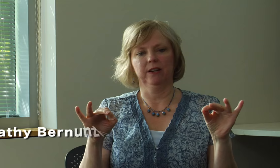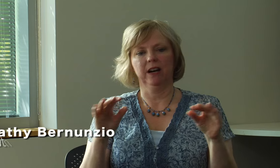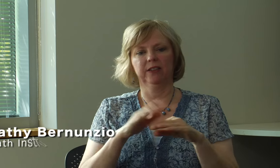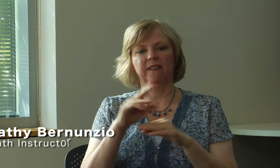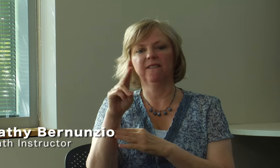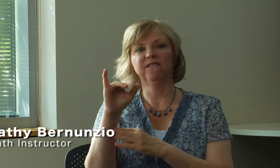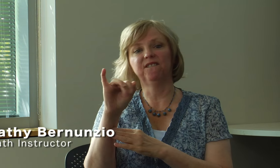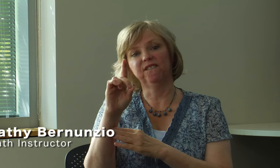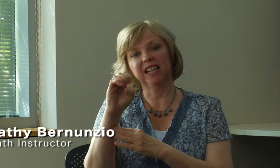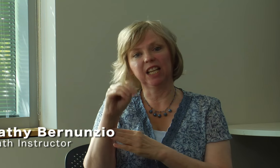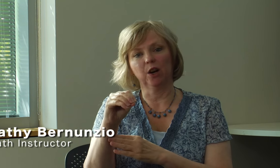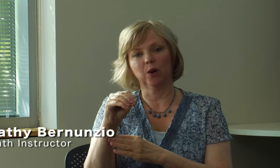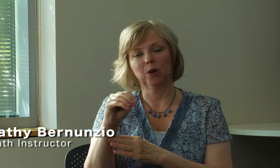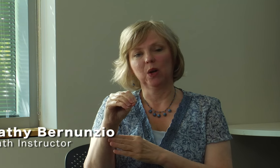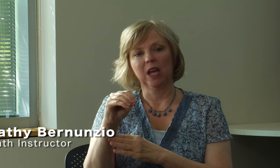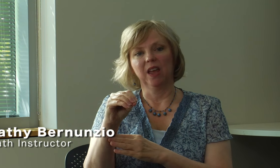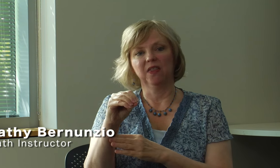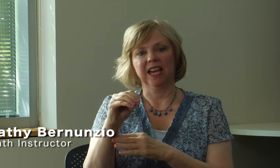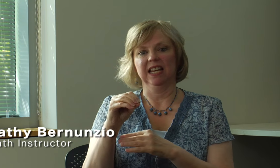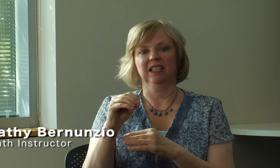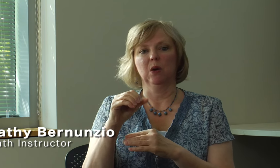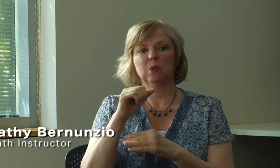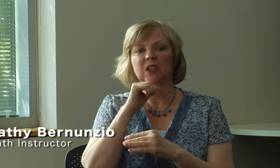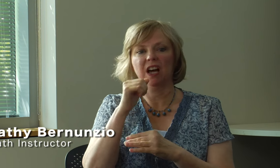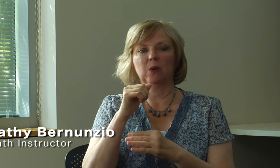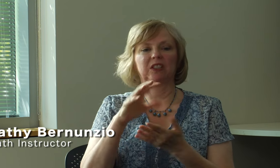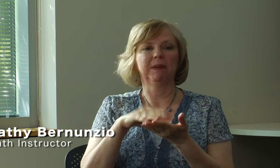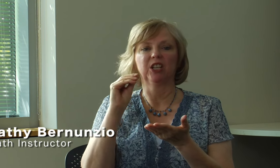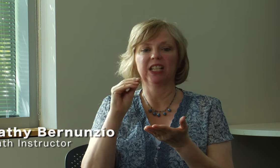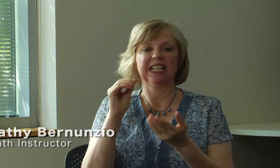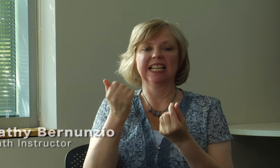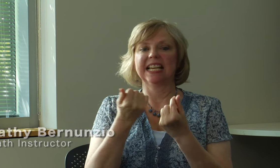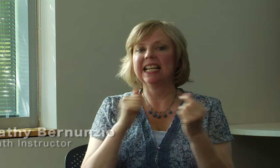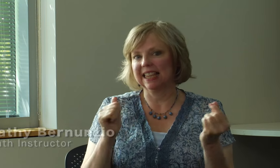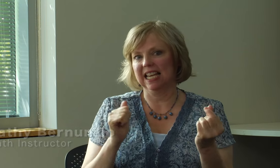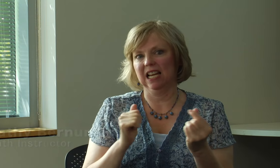on the video, then we're not going to be learning anything